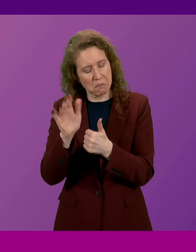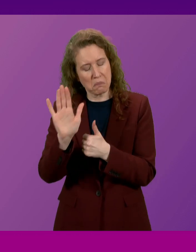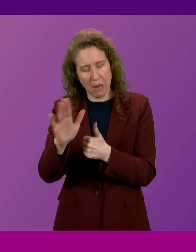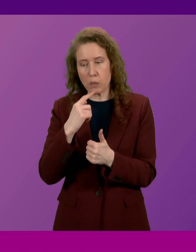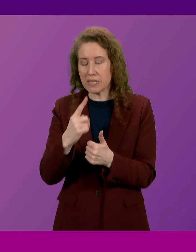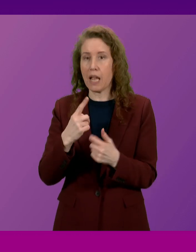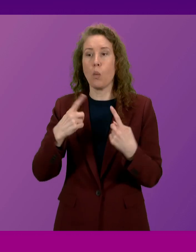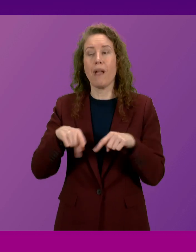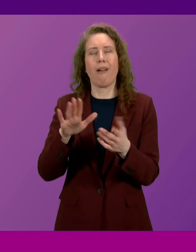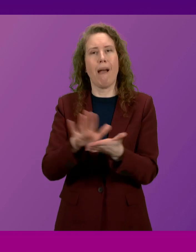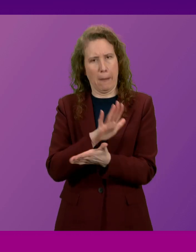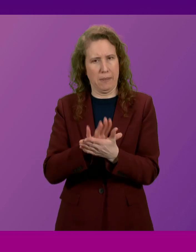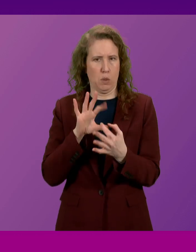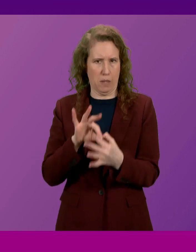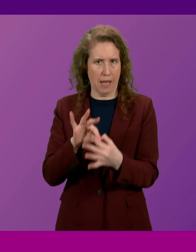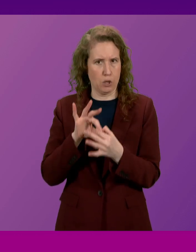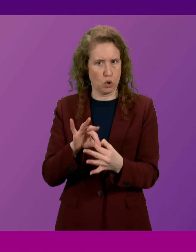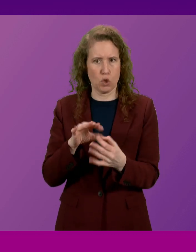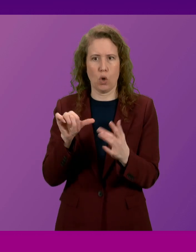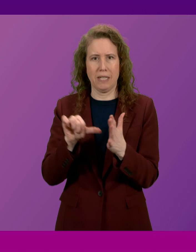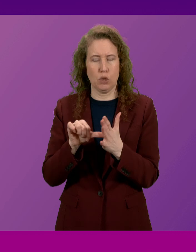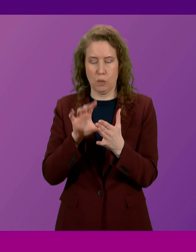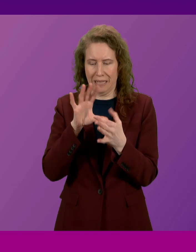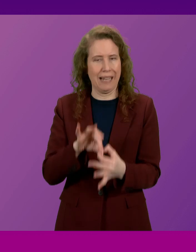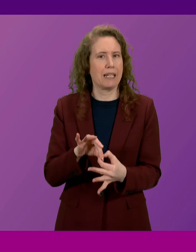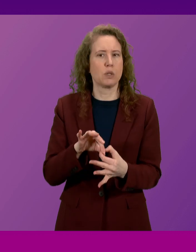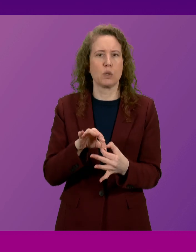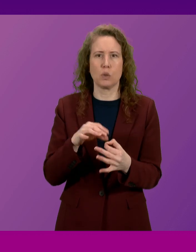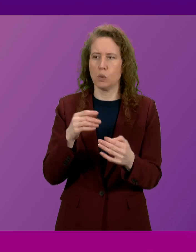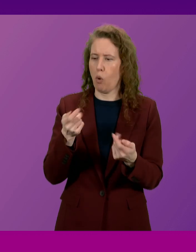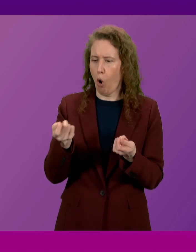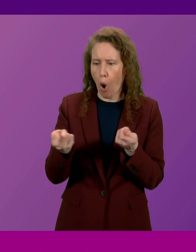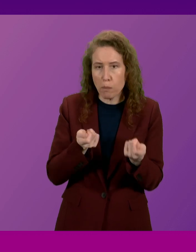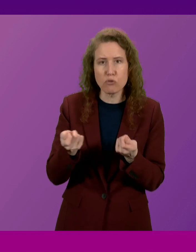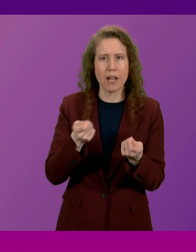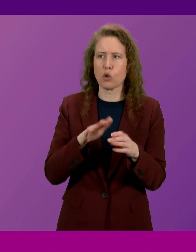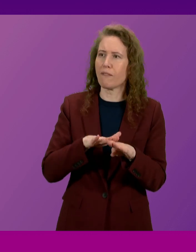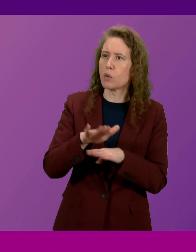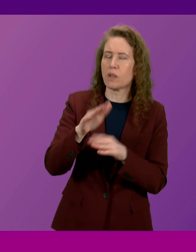we are happy to engage on issues concerning the operation and the future of the university